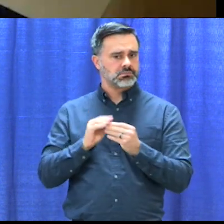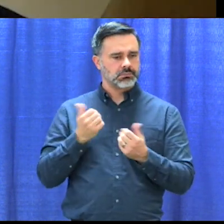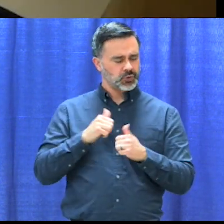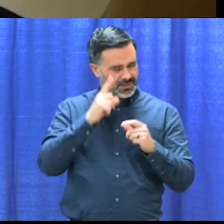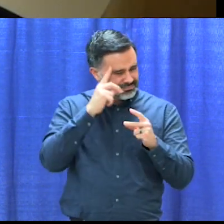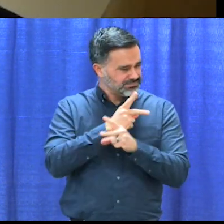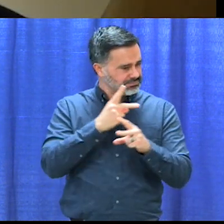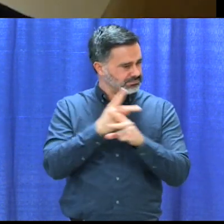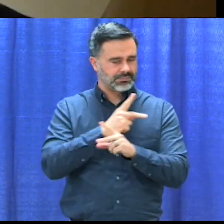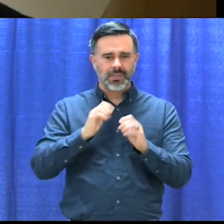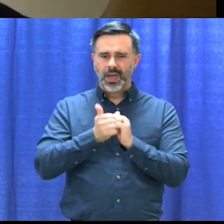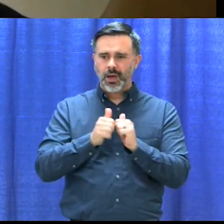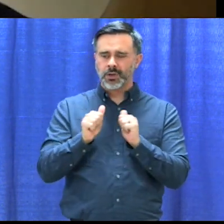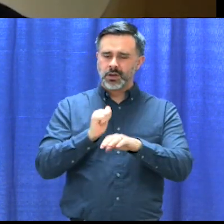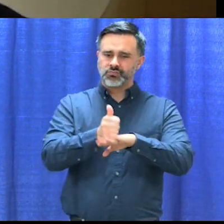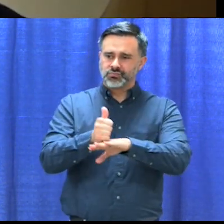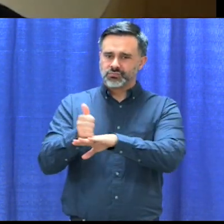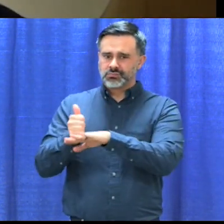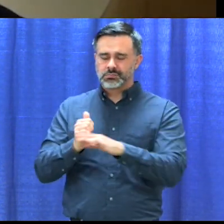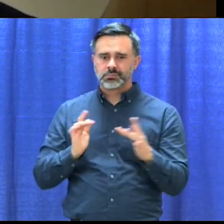how we can get connectivity into our area.